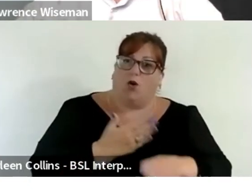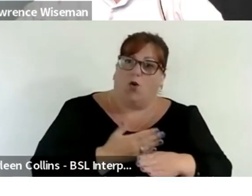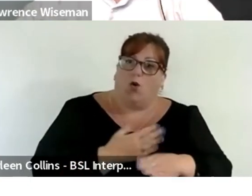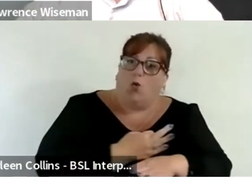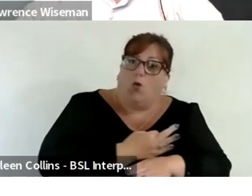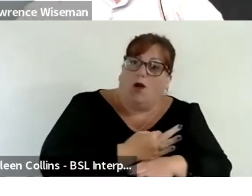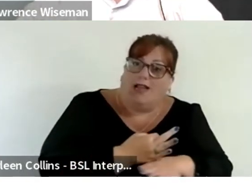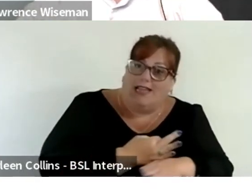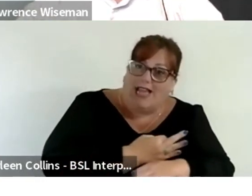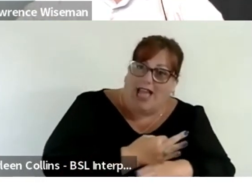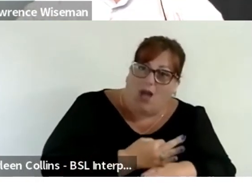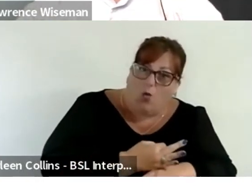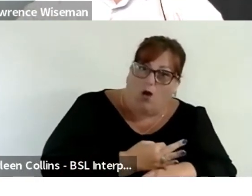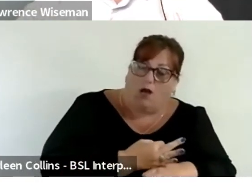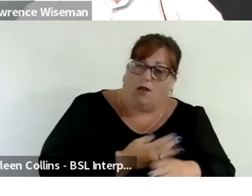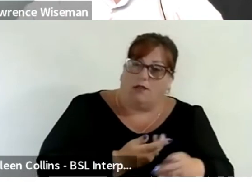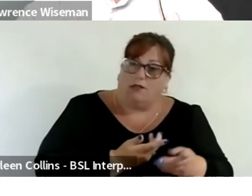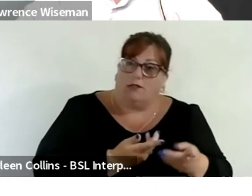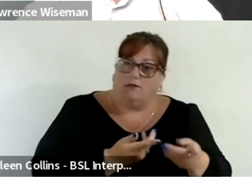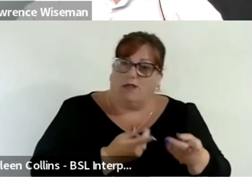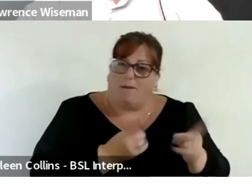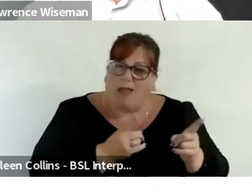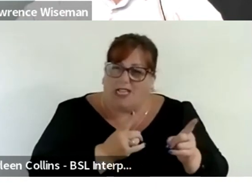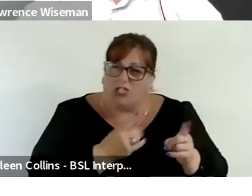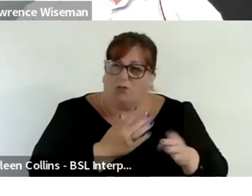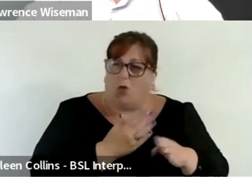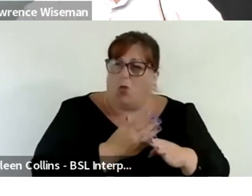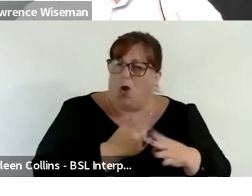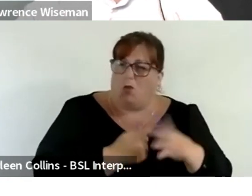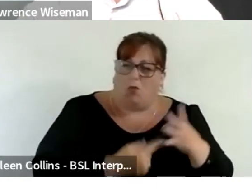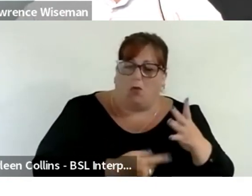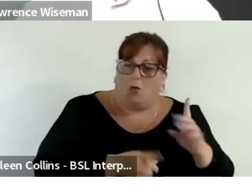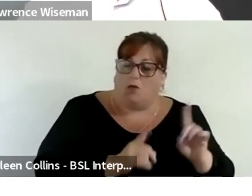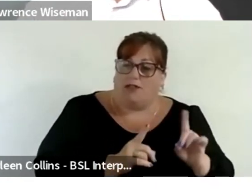Will the manager say - you are not going to work hard in which is very